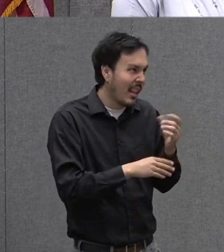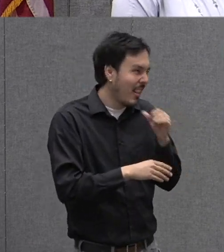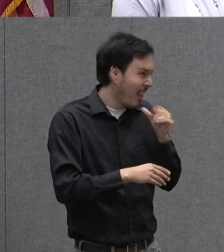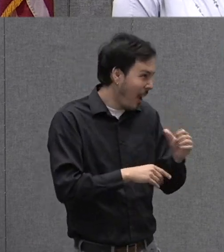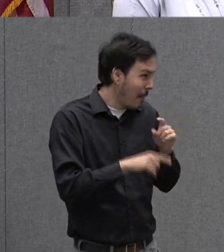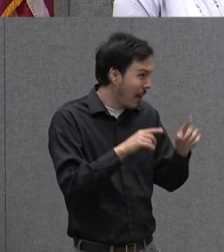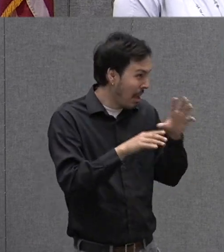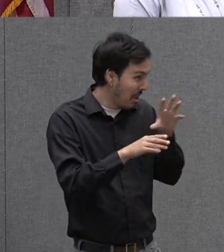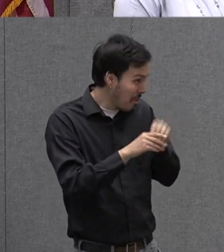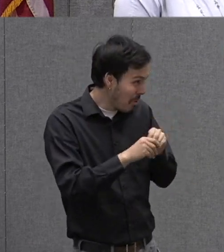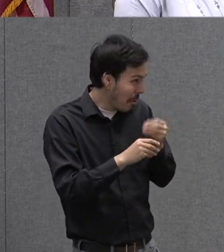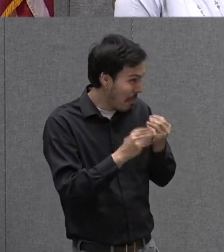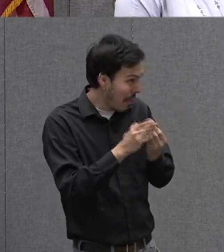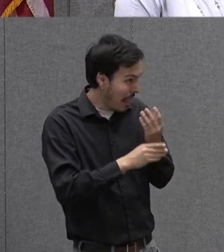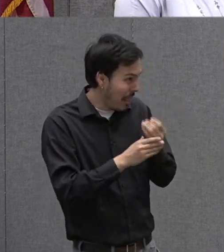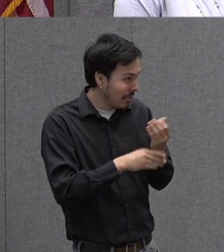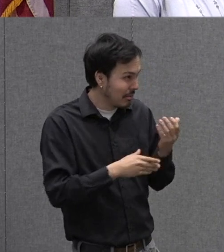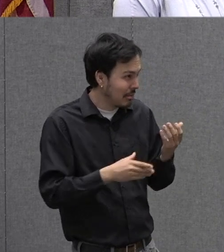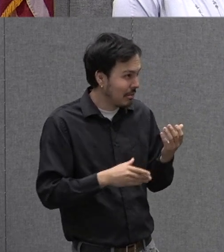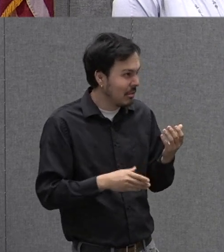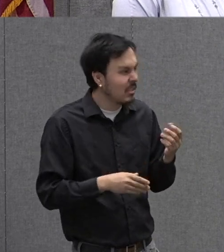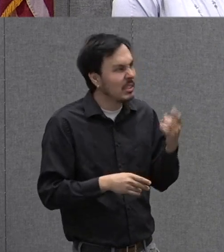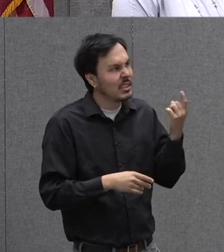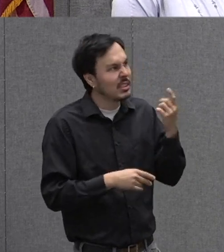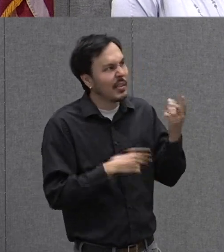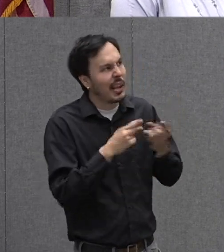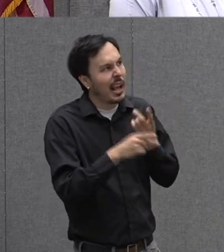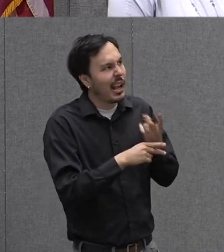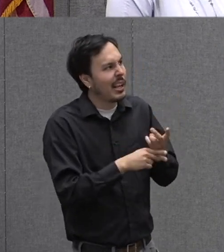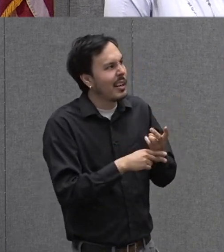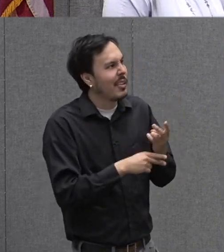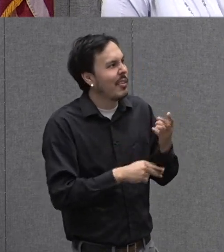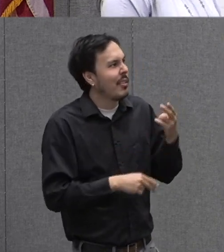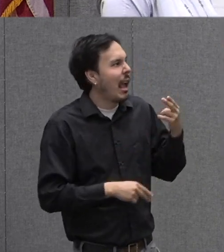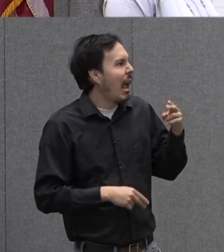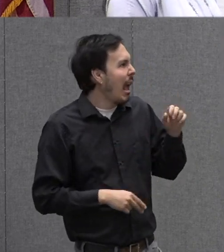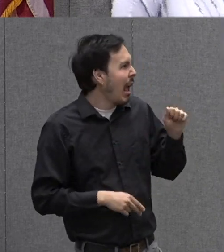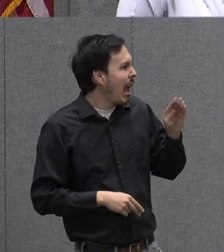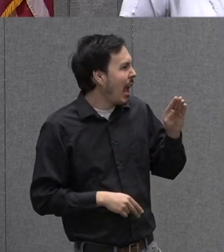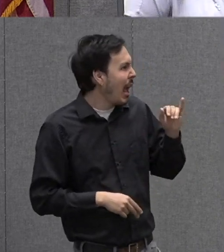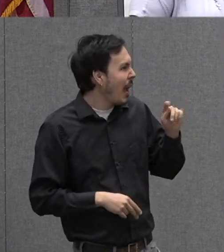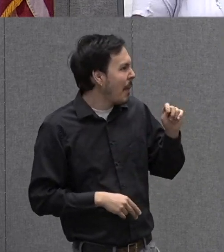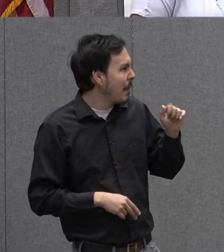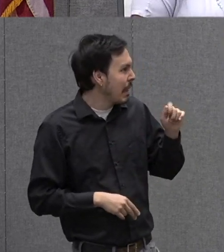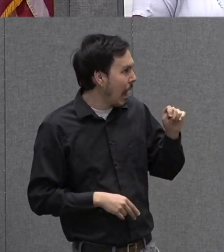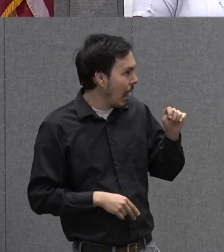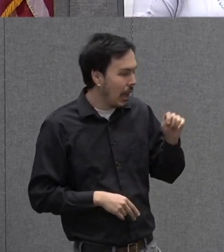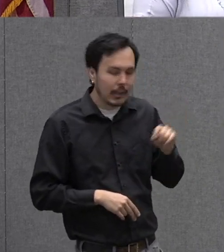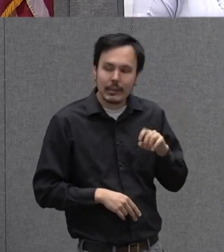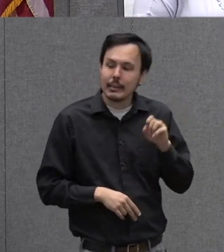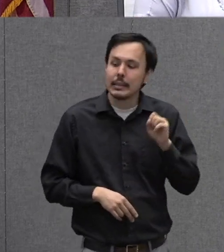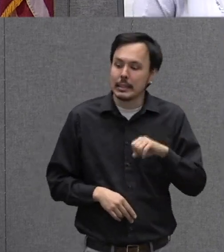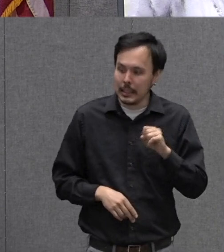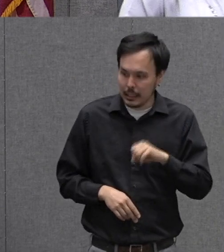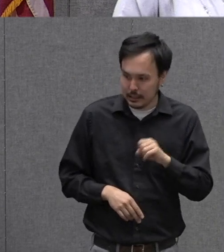Is it a type of habitat? It is, it's definitely a habitat.